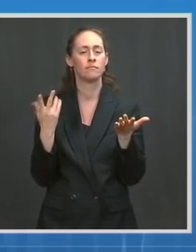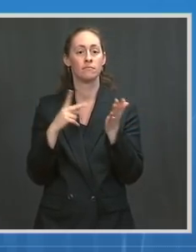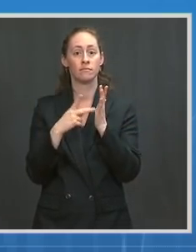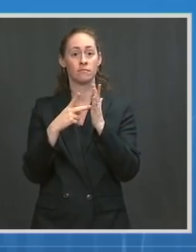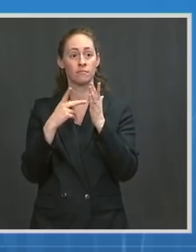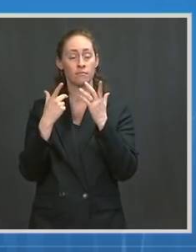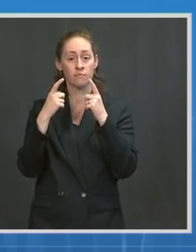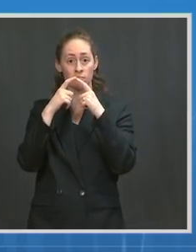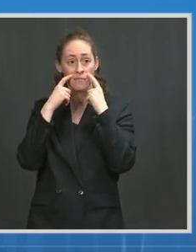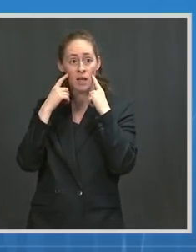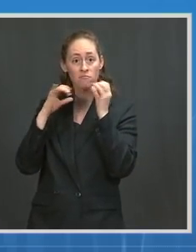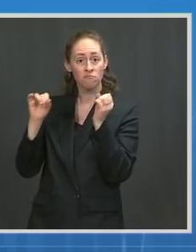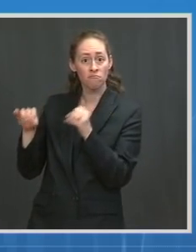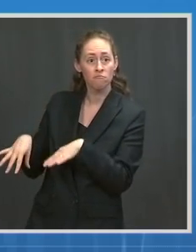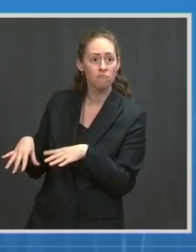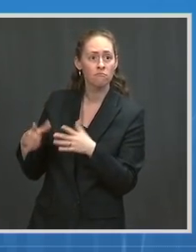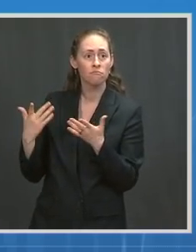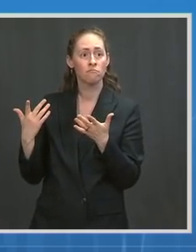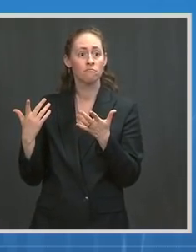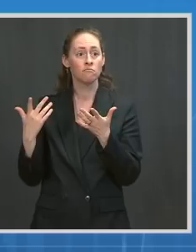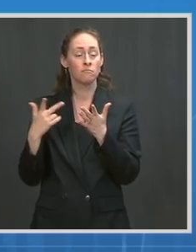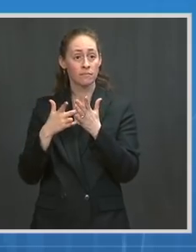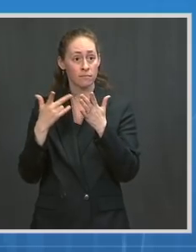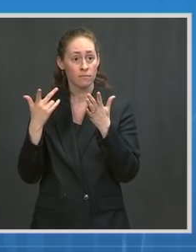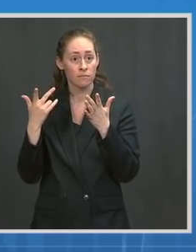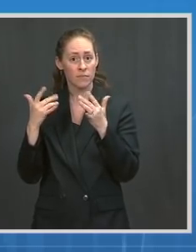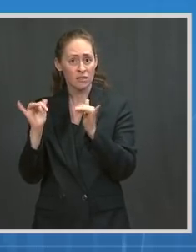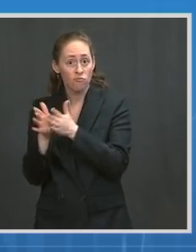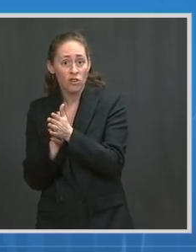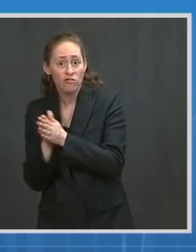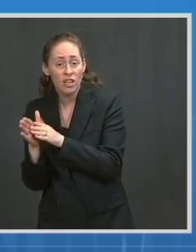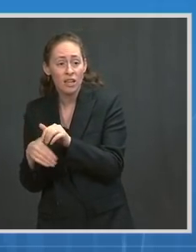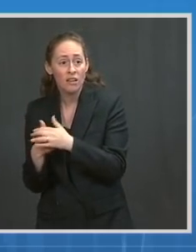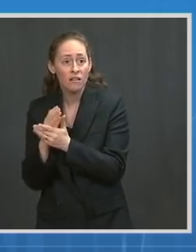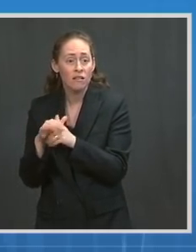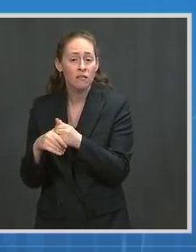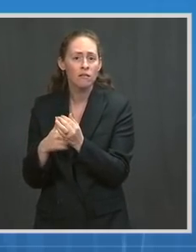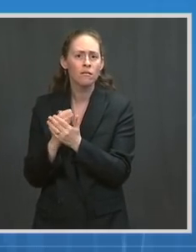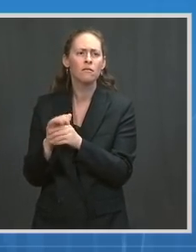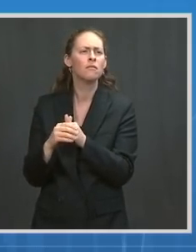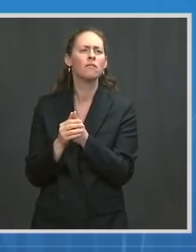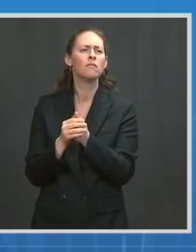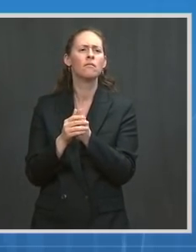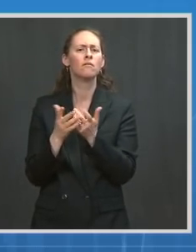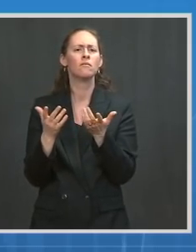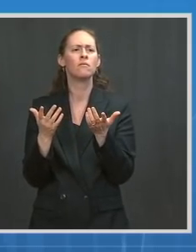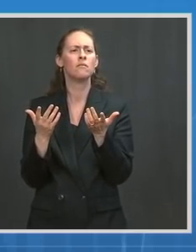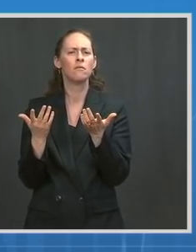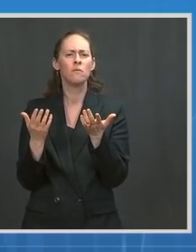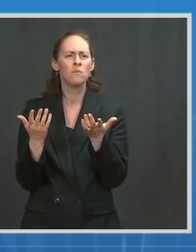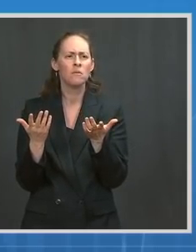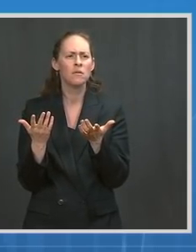whether it will incentivize people to get vaccinated or, for people who had been resistant, now they have no reason to get vaccinated.